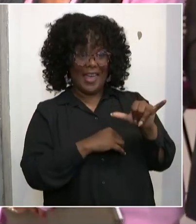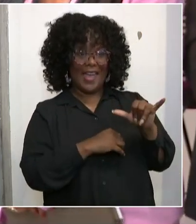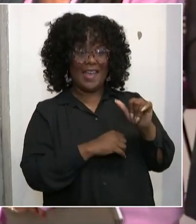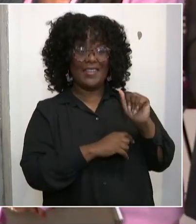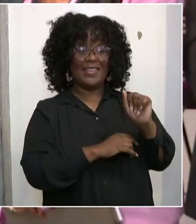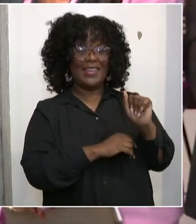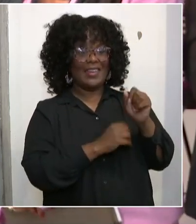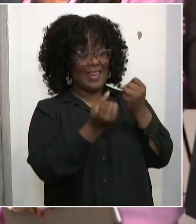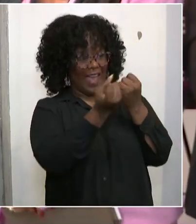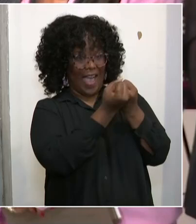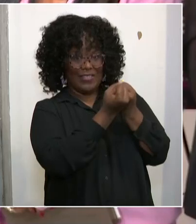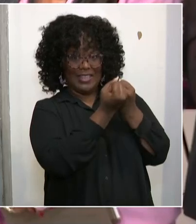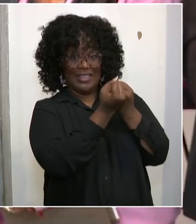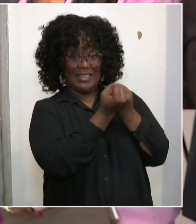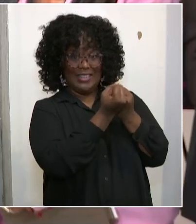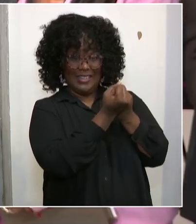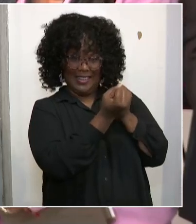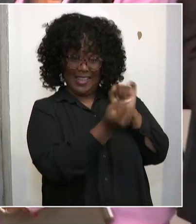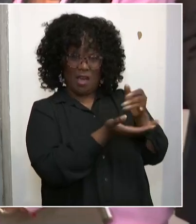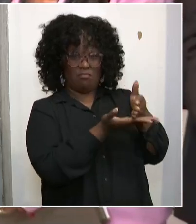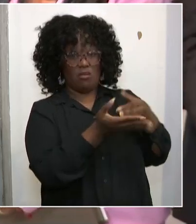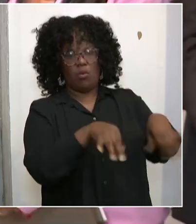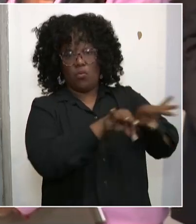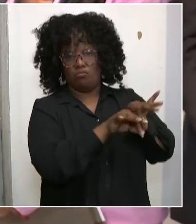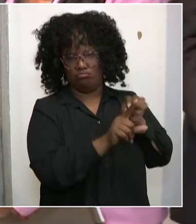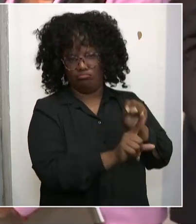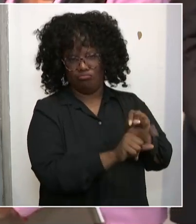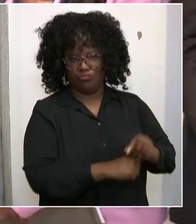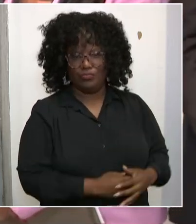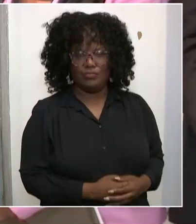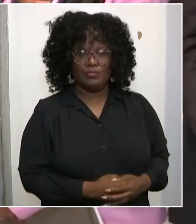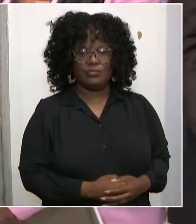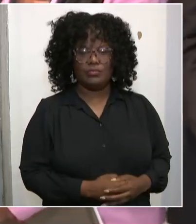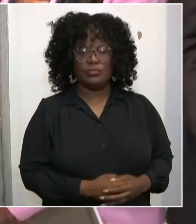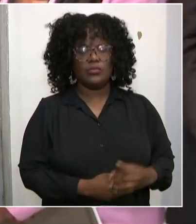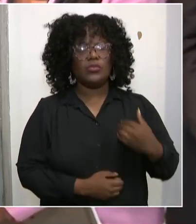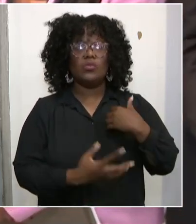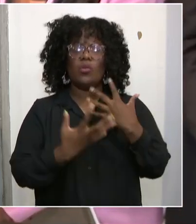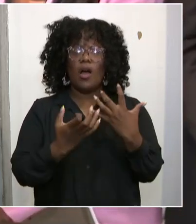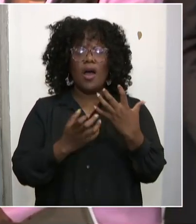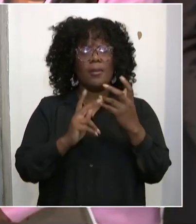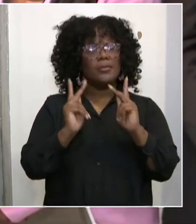but we want them to learn and remain engaged. No better place to do that than a nation's capital.